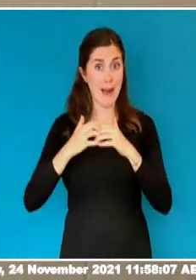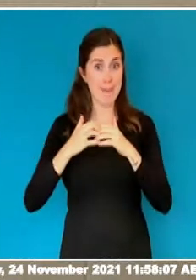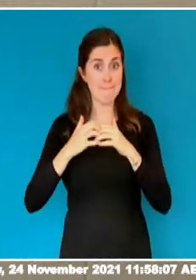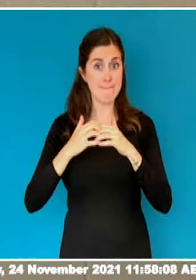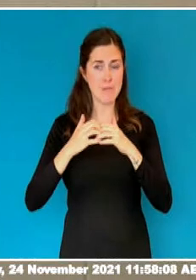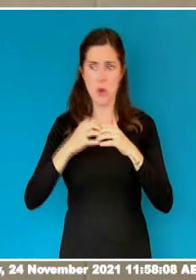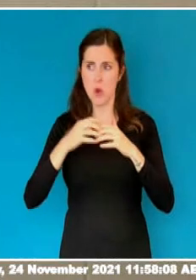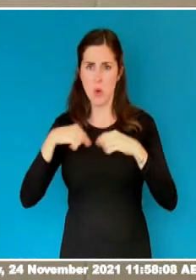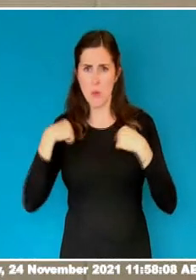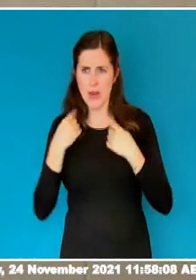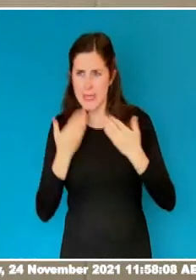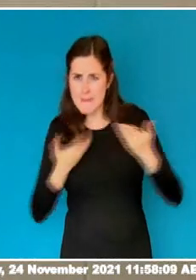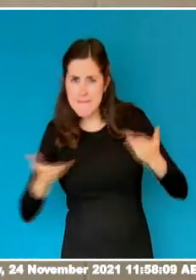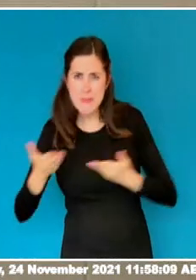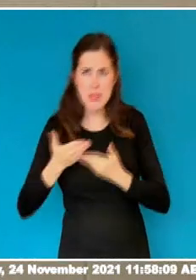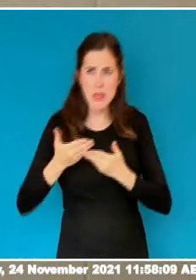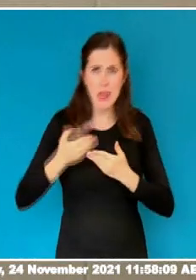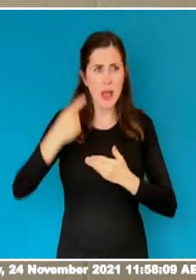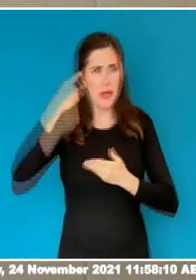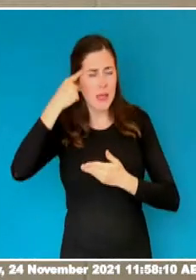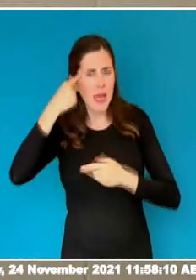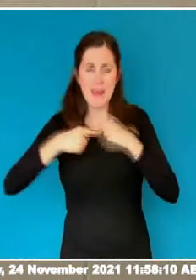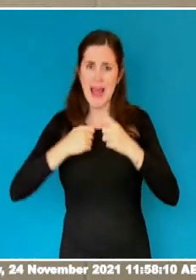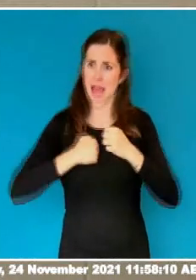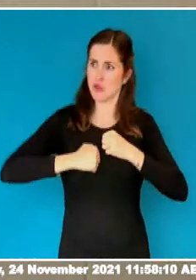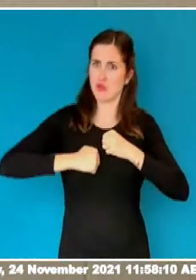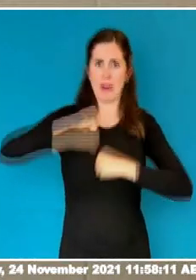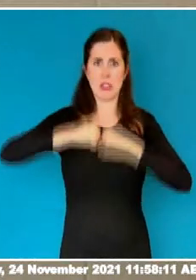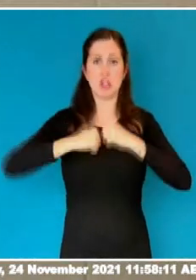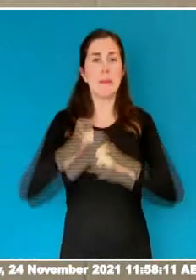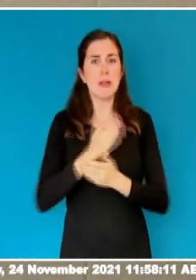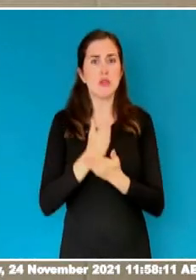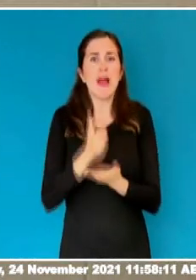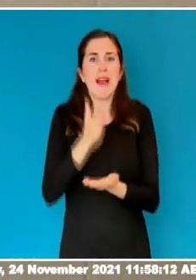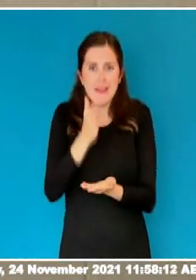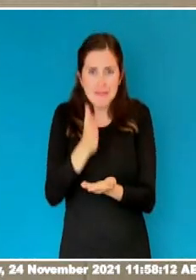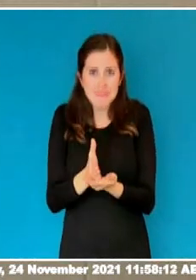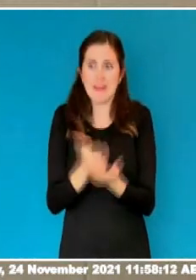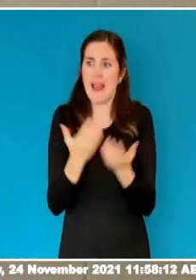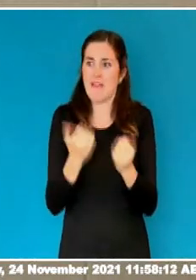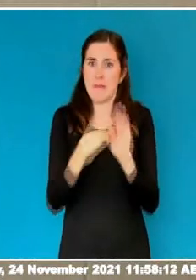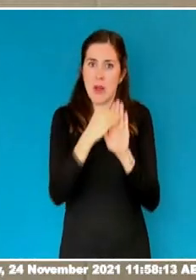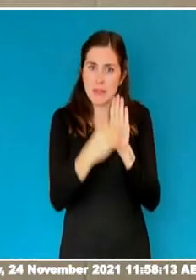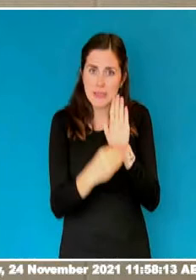structural set up of the agency to ensure we do have policies and practices in place that